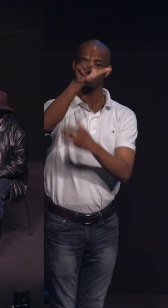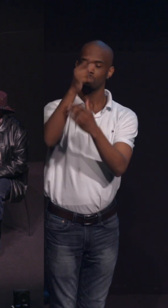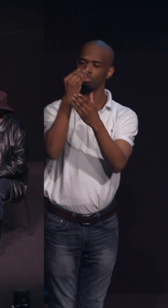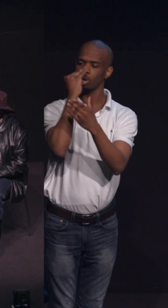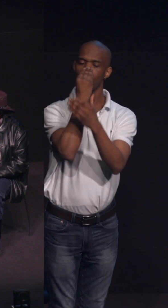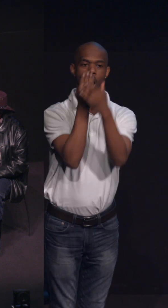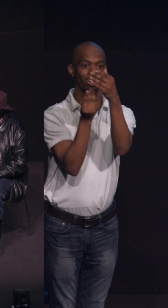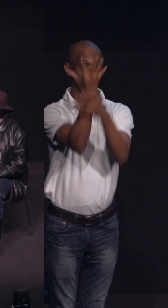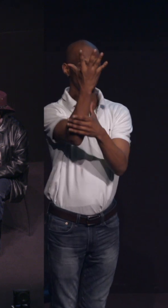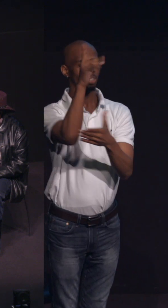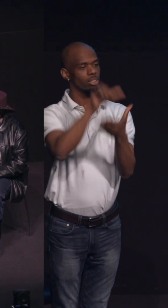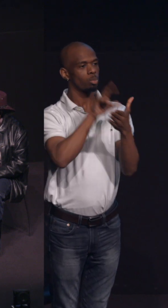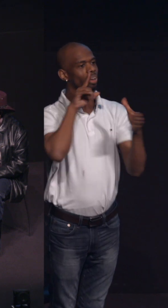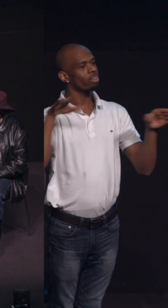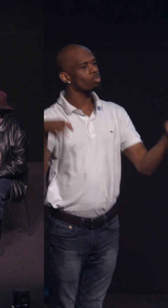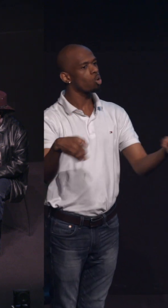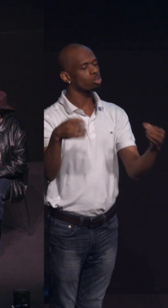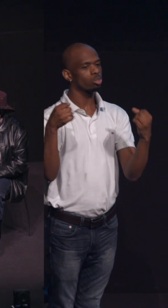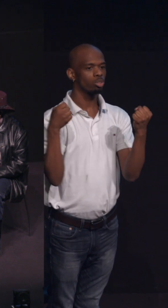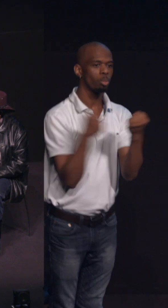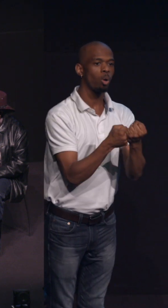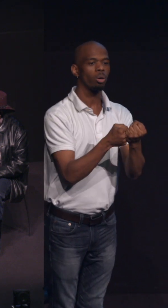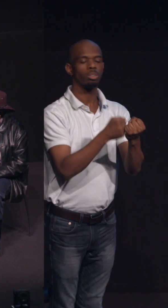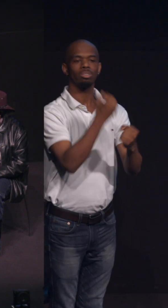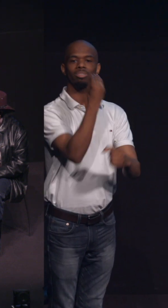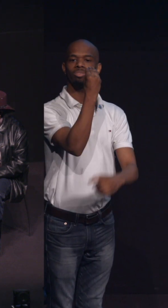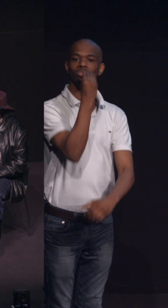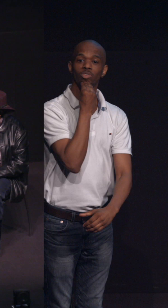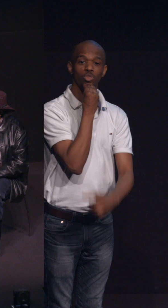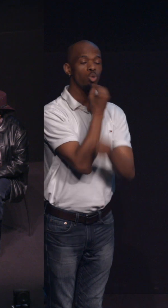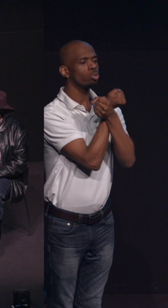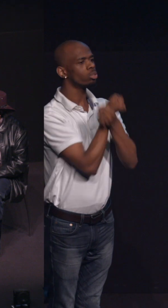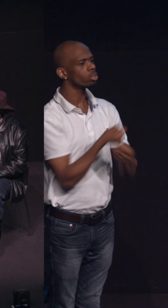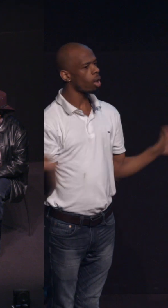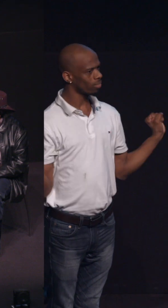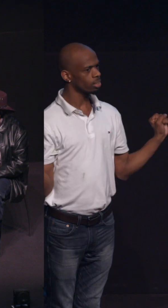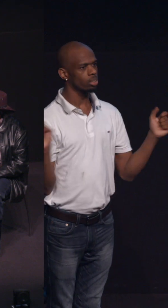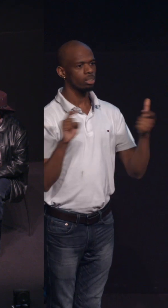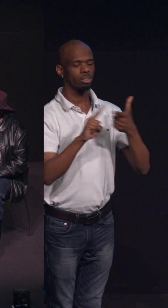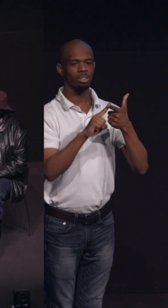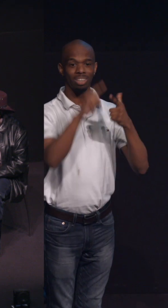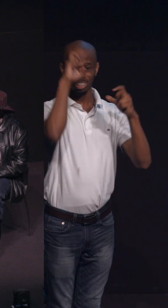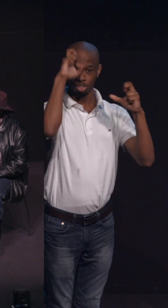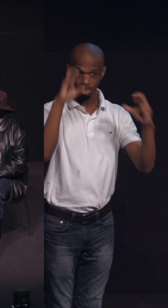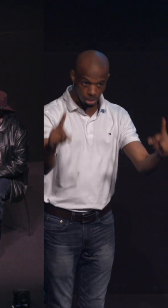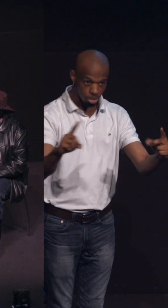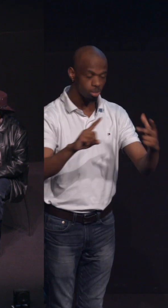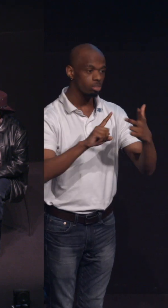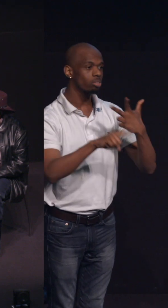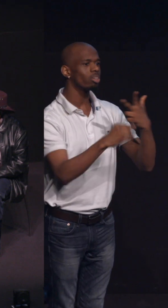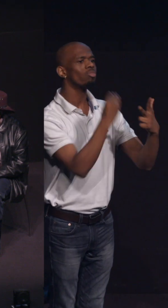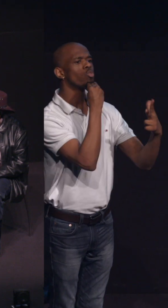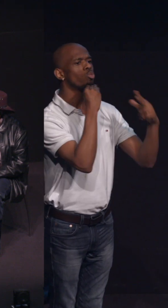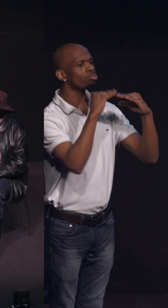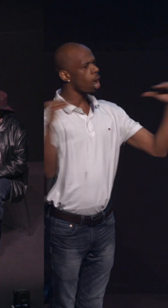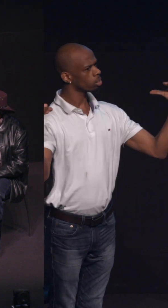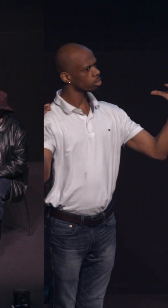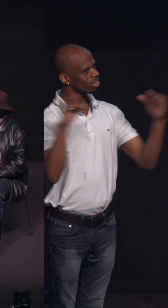food justice, food sovereignty, and education is built deeply into everything that we do at Spiral Gardens.